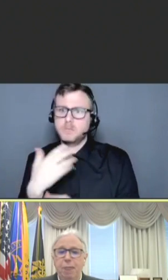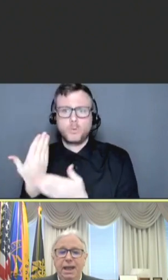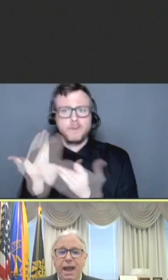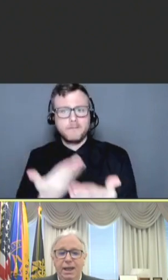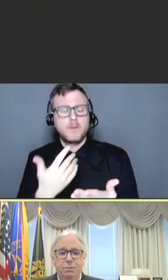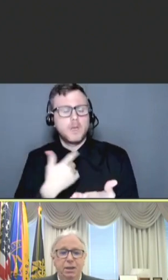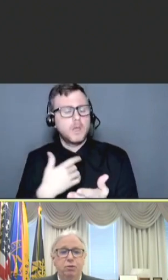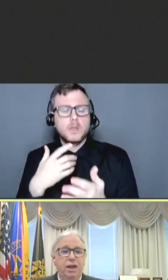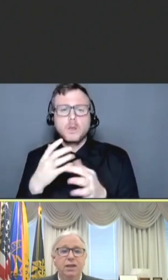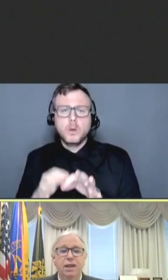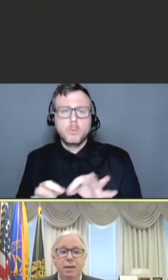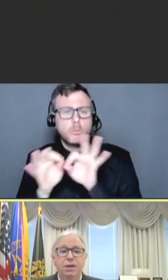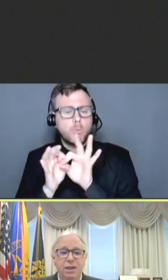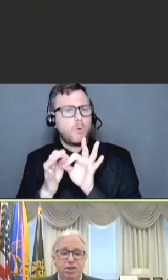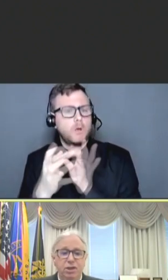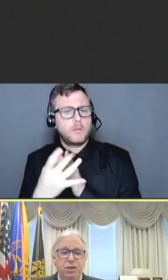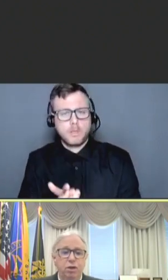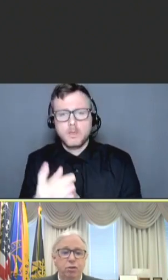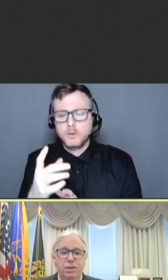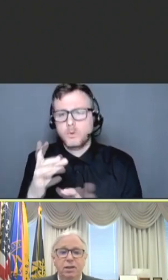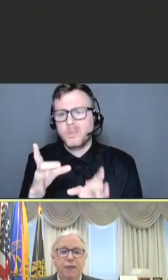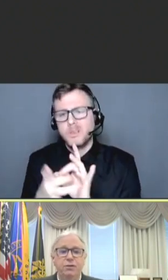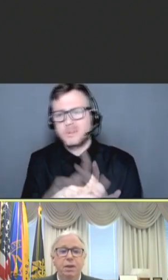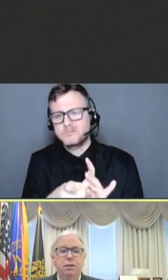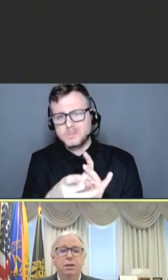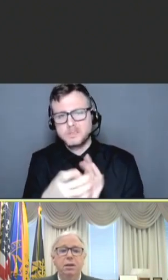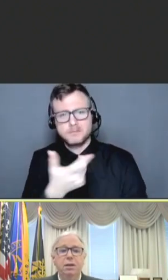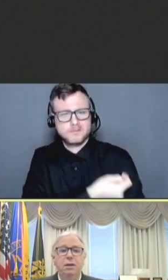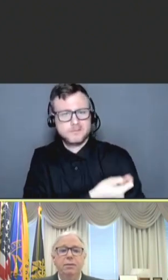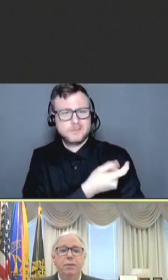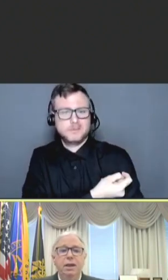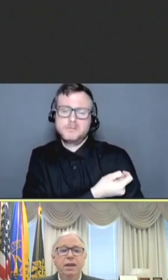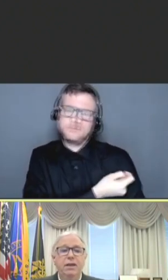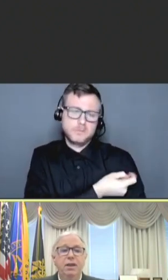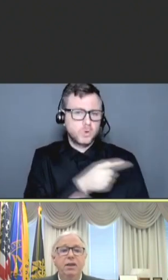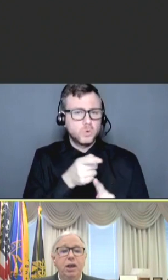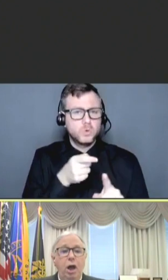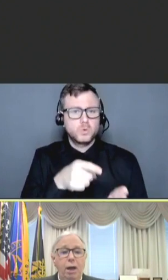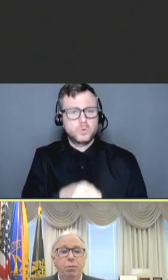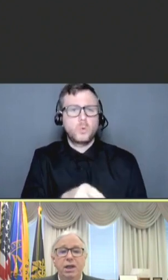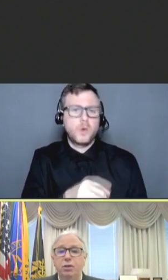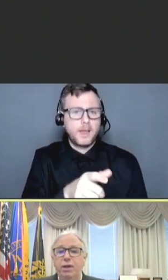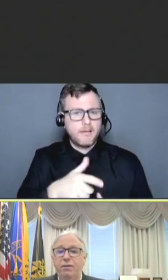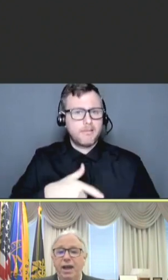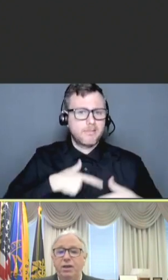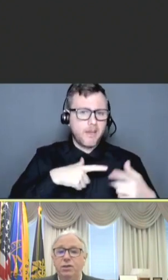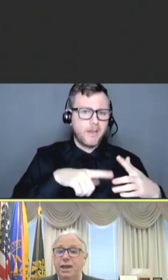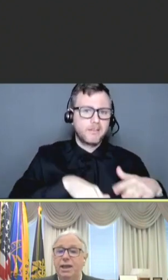many aspects related to immunizations across the lifespan. Given the complex array of factors that